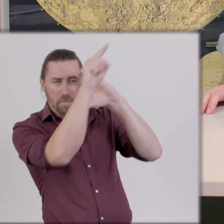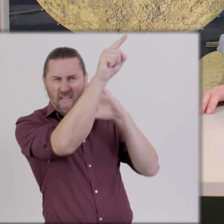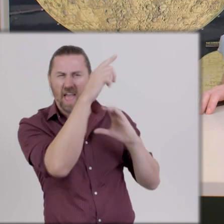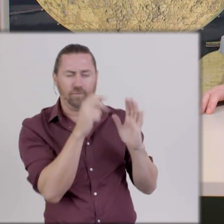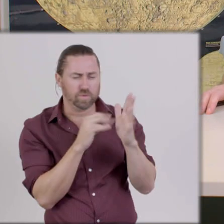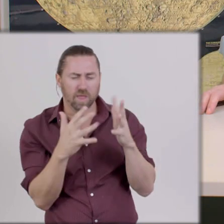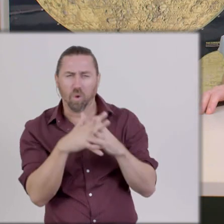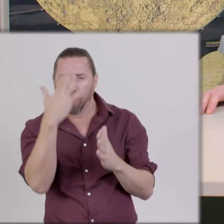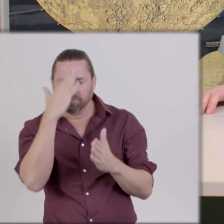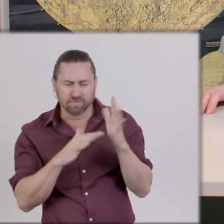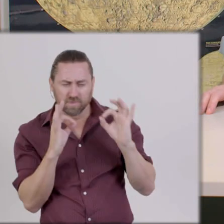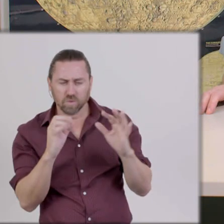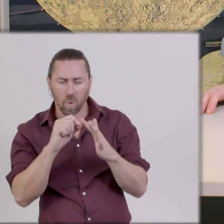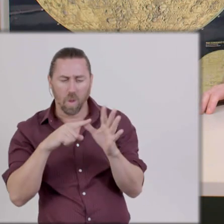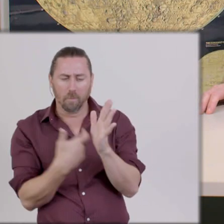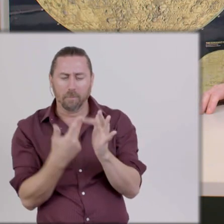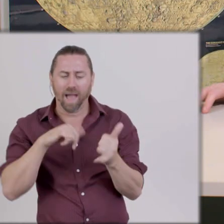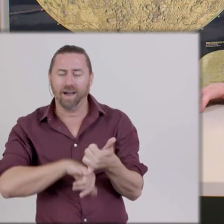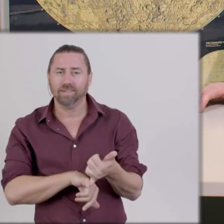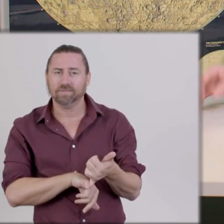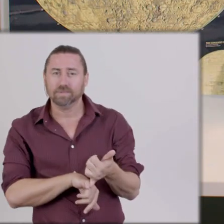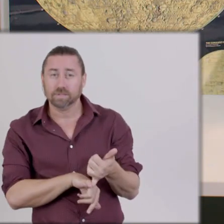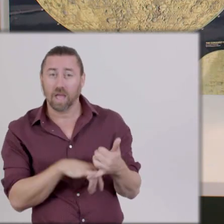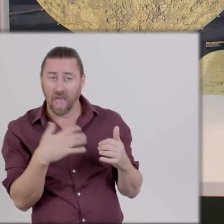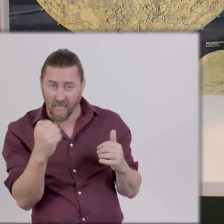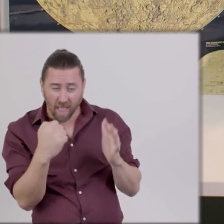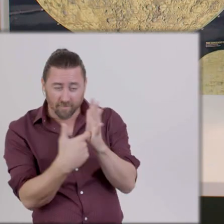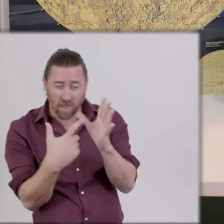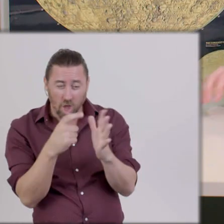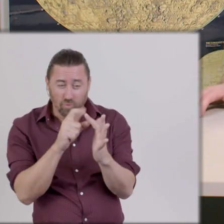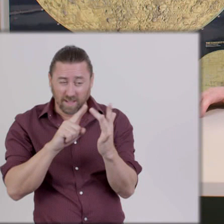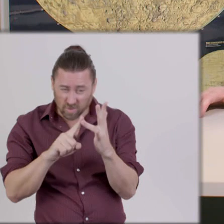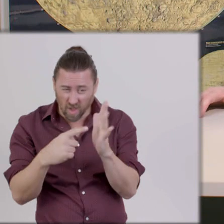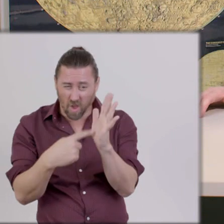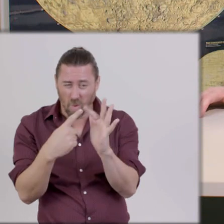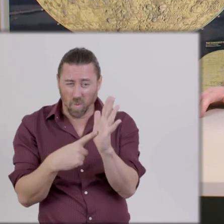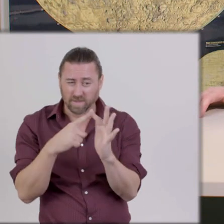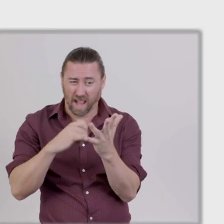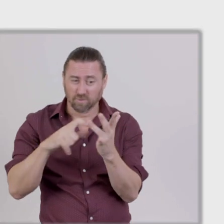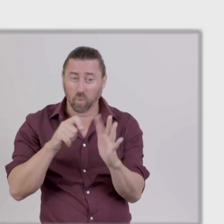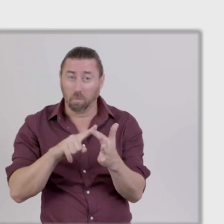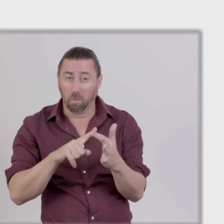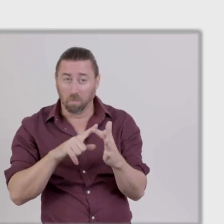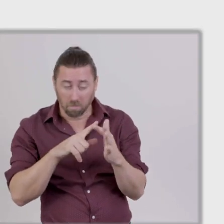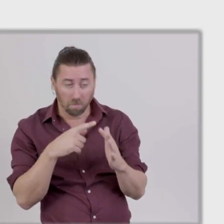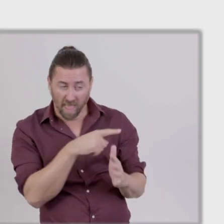can collect data about the solar system using radio telescopes. Let's have a look at some of their data to find out more.